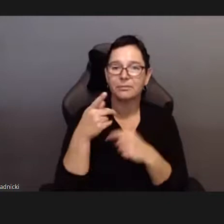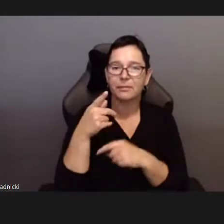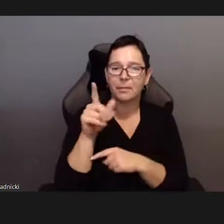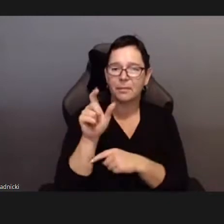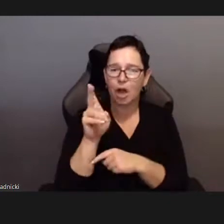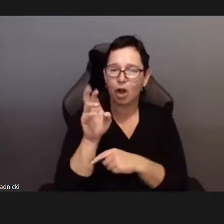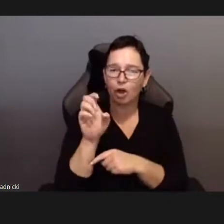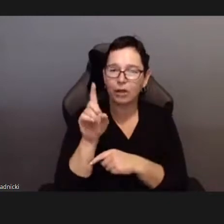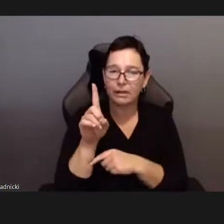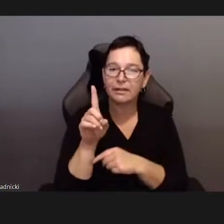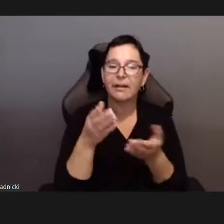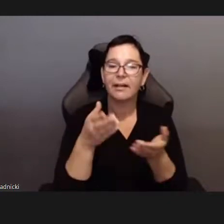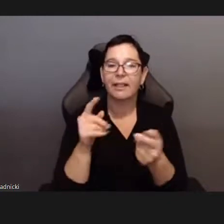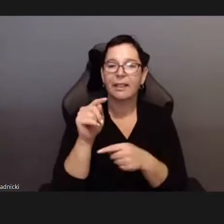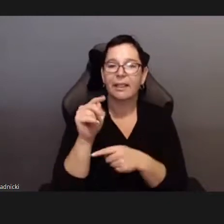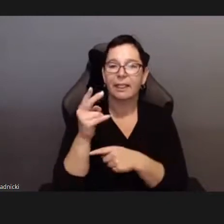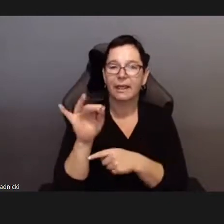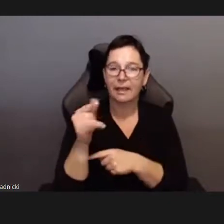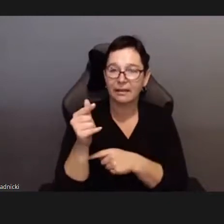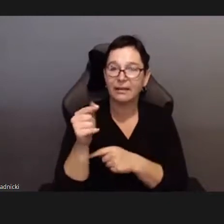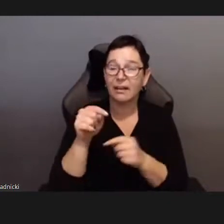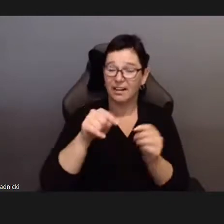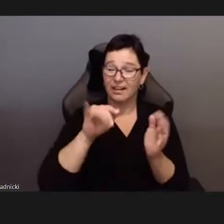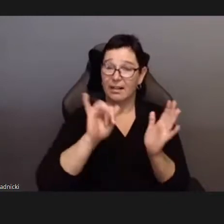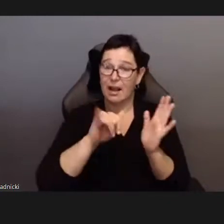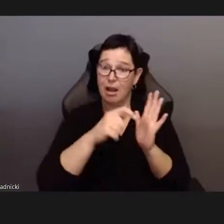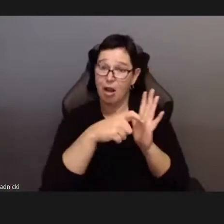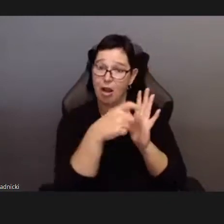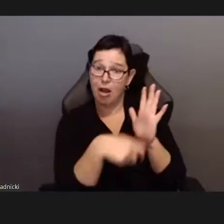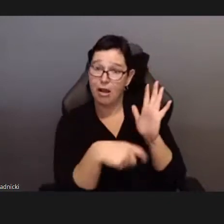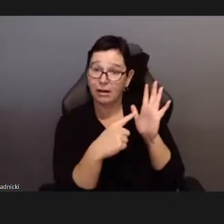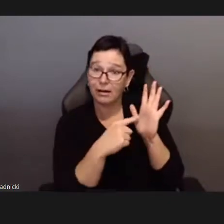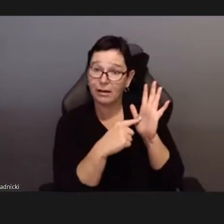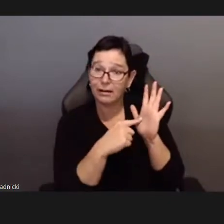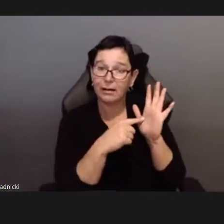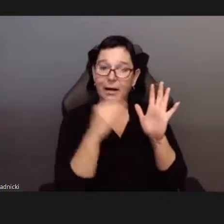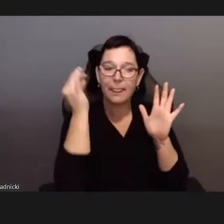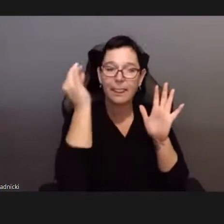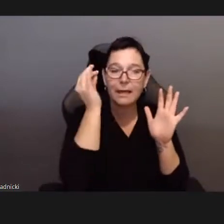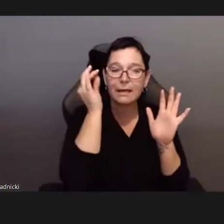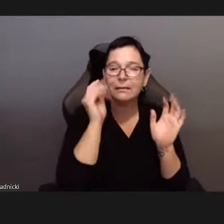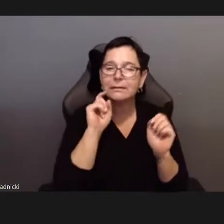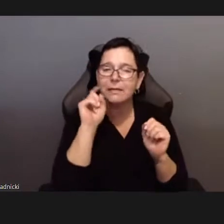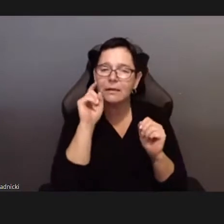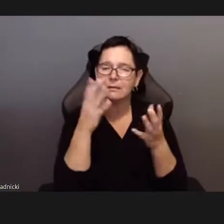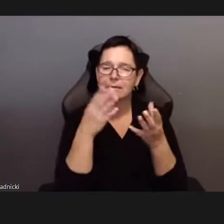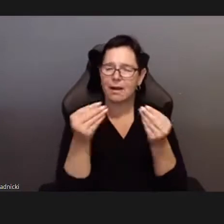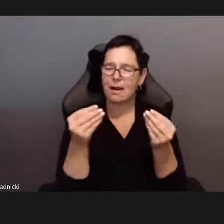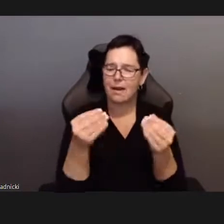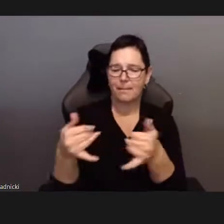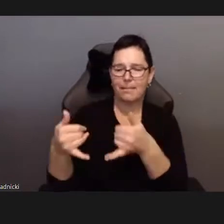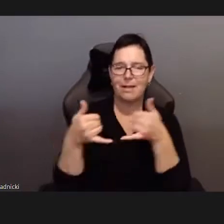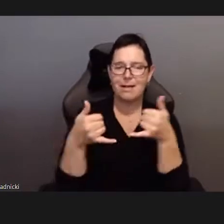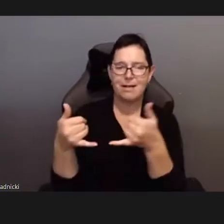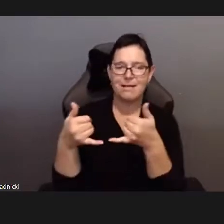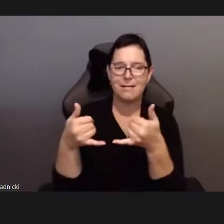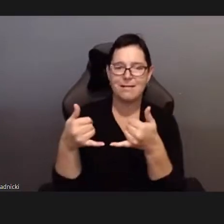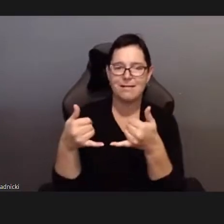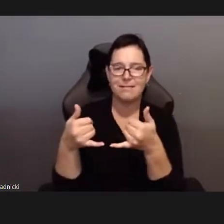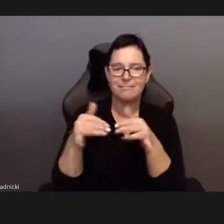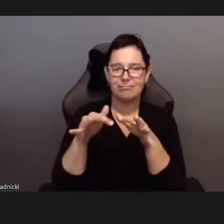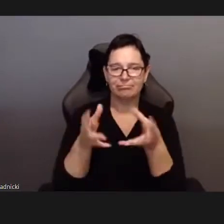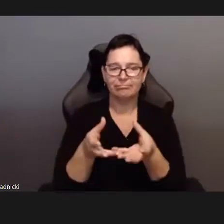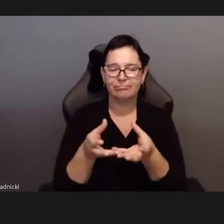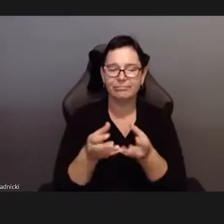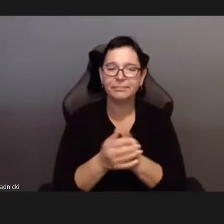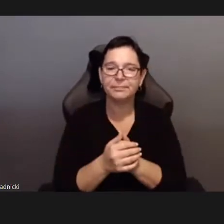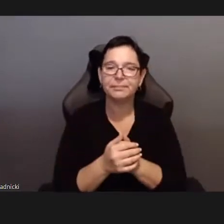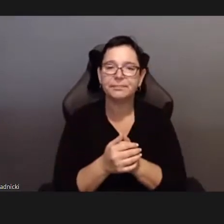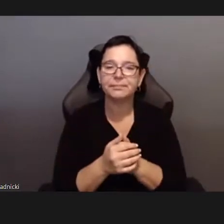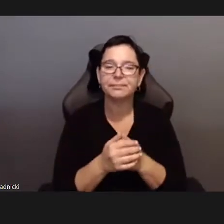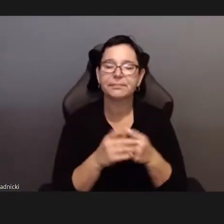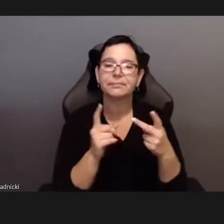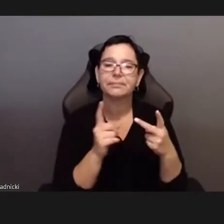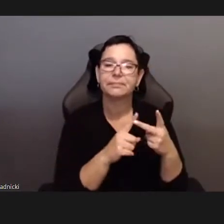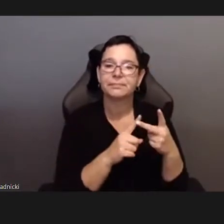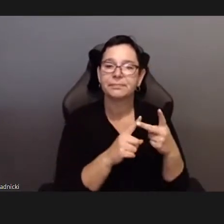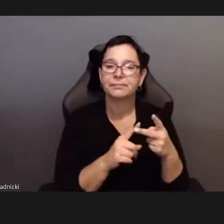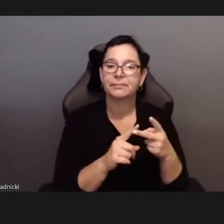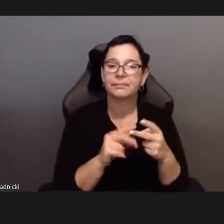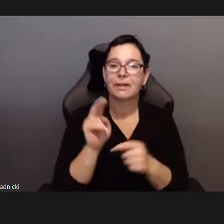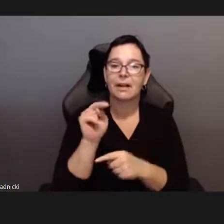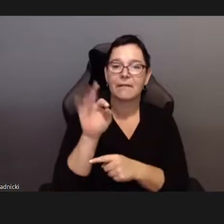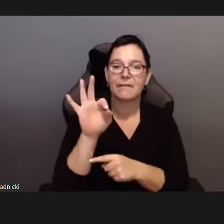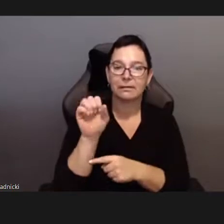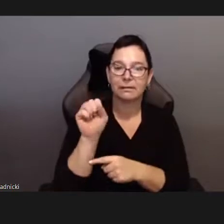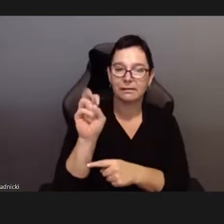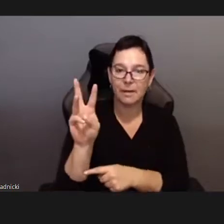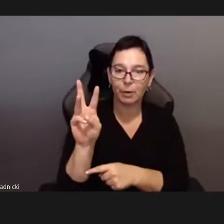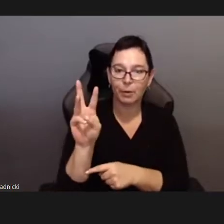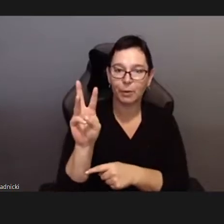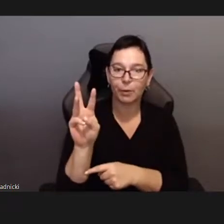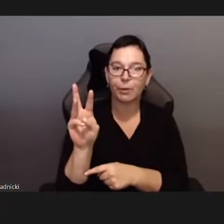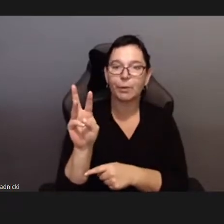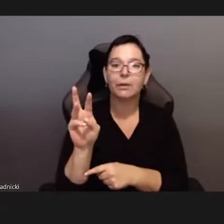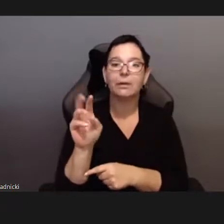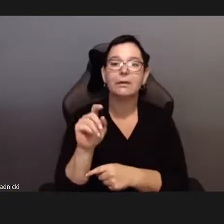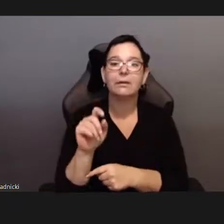She is the primary investigator of the research consortium “Intimacy in Data Driven Culture"